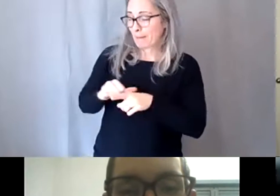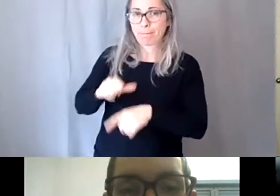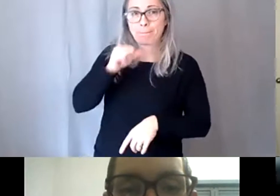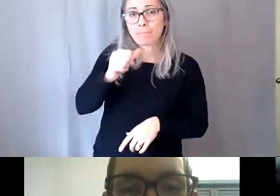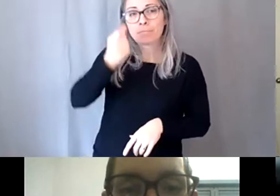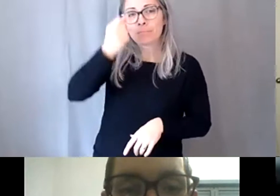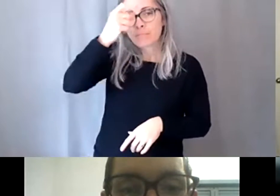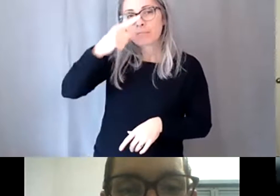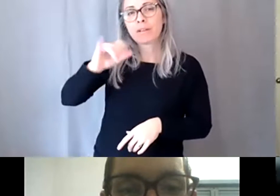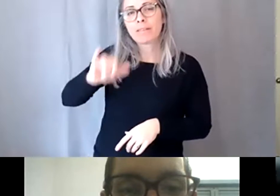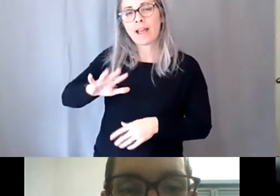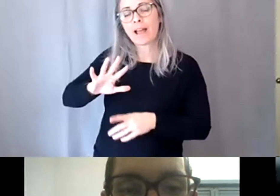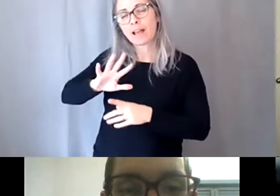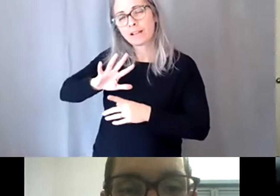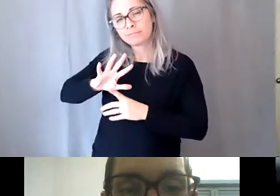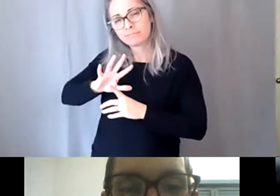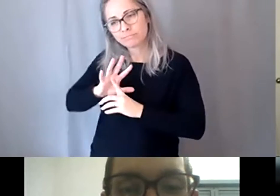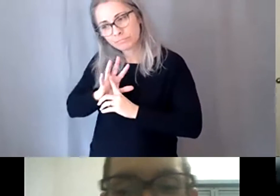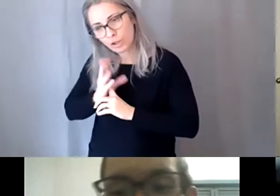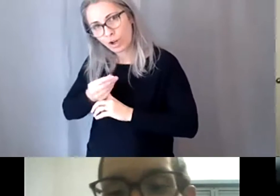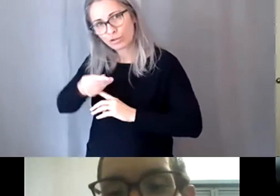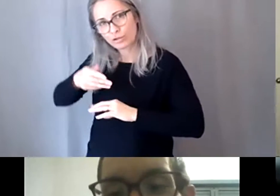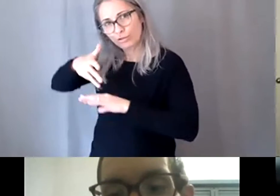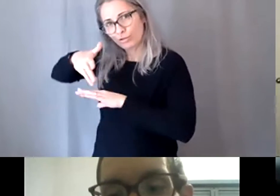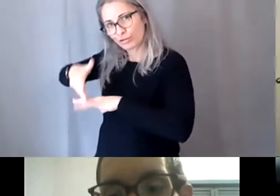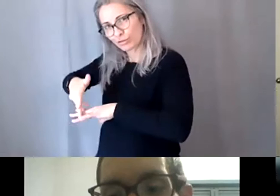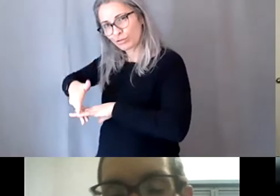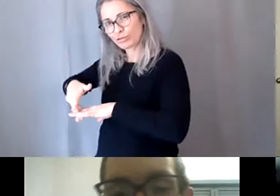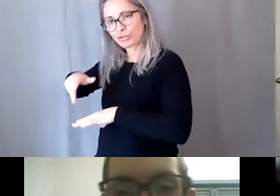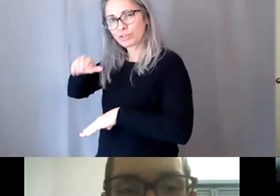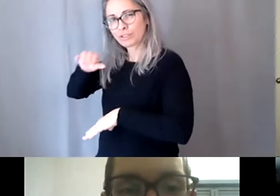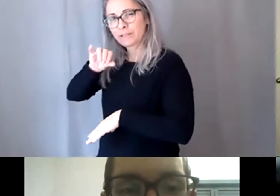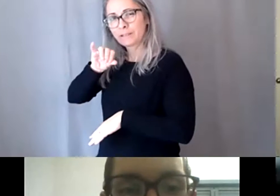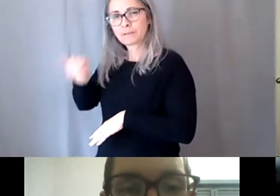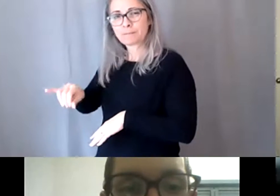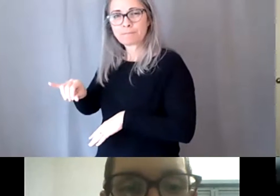so there is a bunch of questions here that are all of a theme for Marcos and I